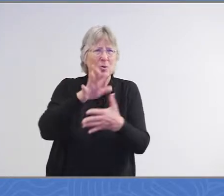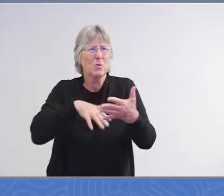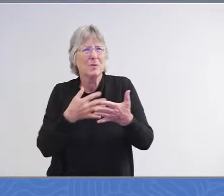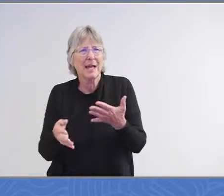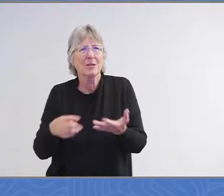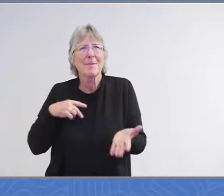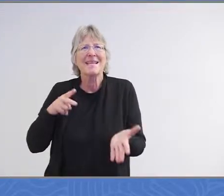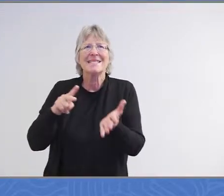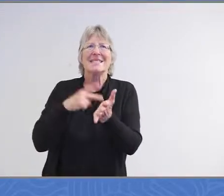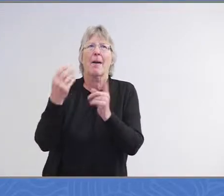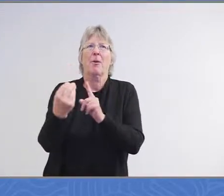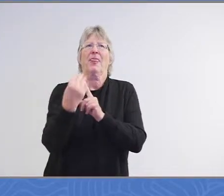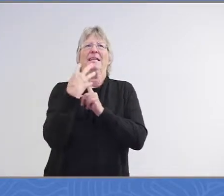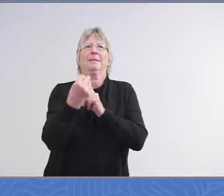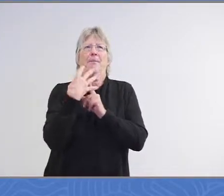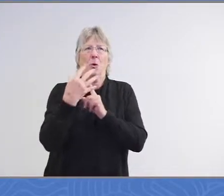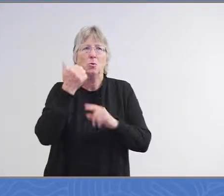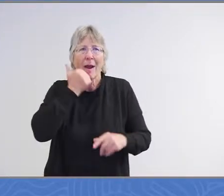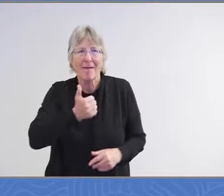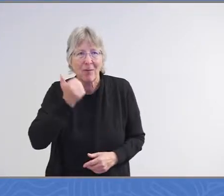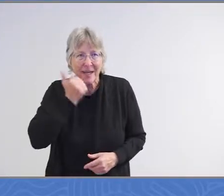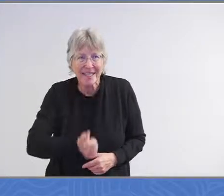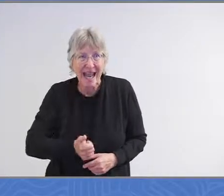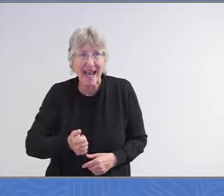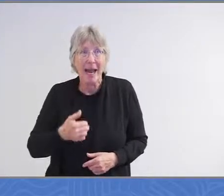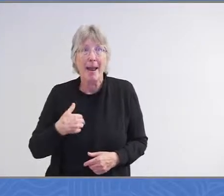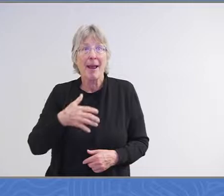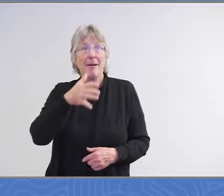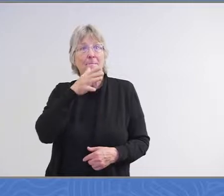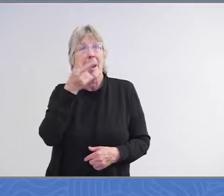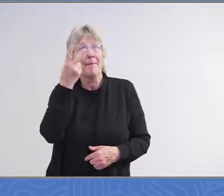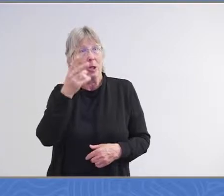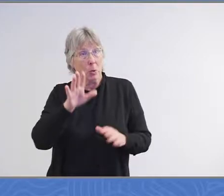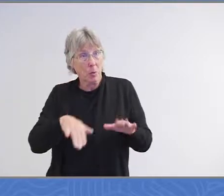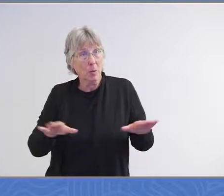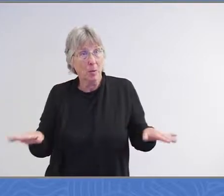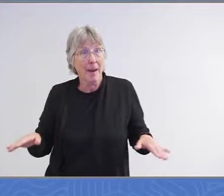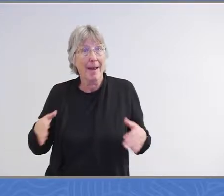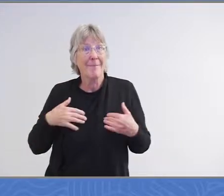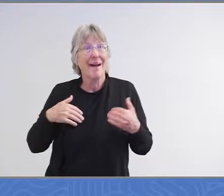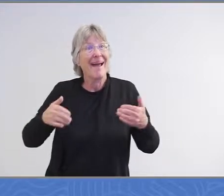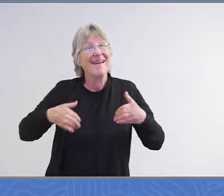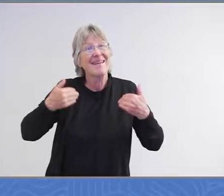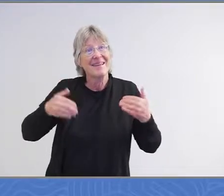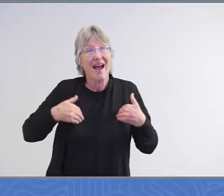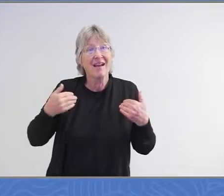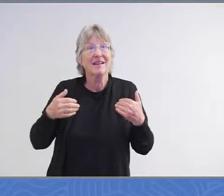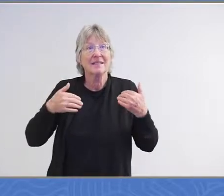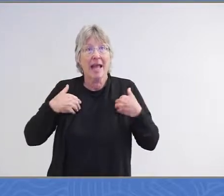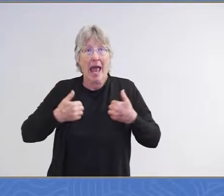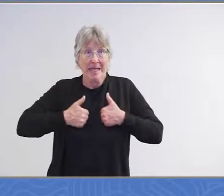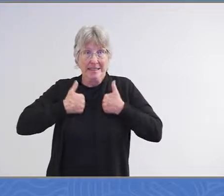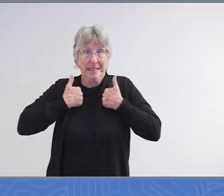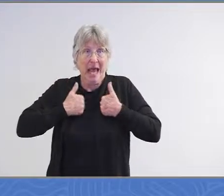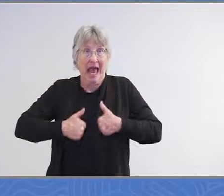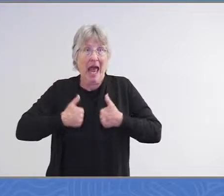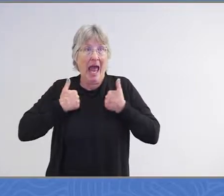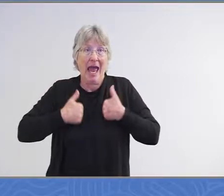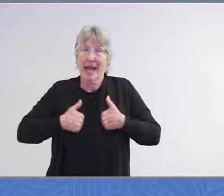I am a mother of two children and unfortunately my youngest does have asthma and the flu season is always rough for us.